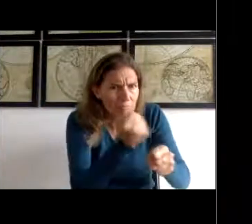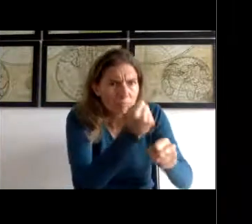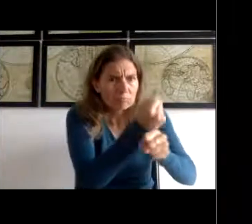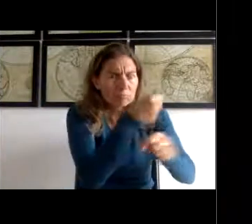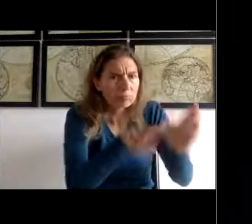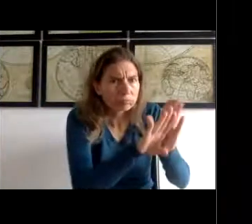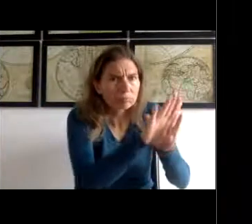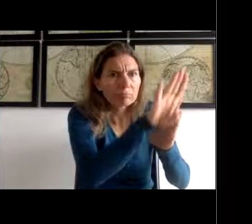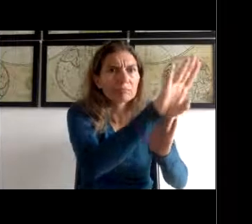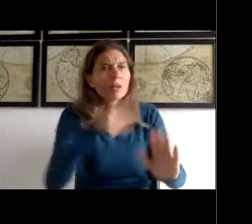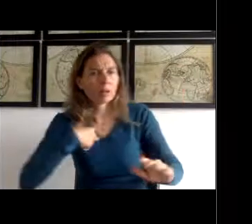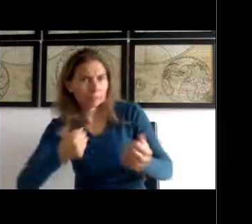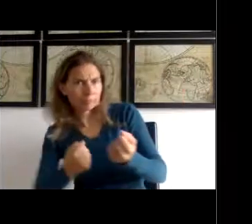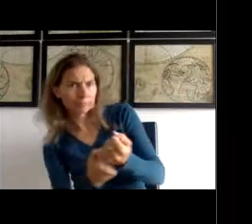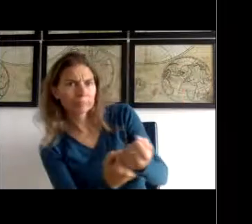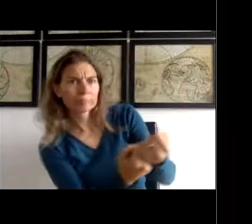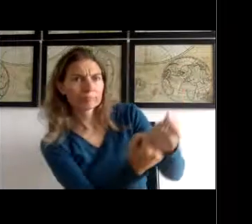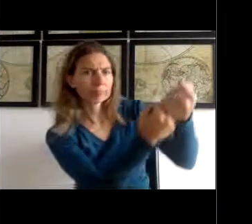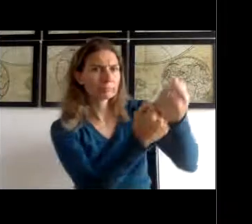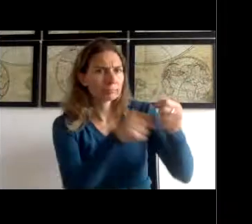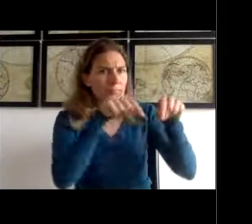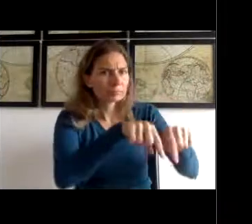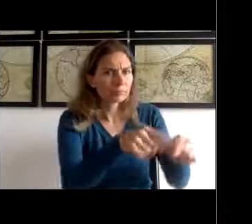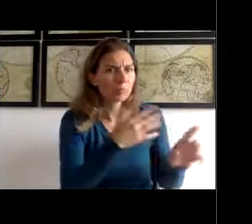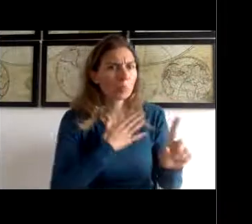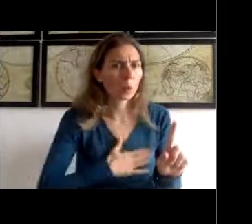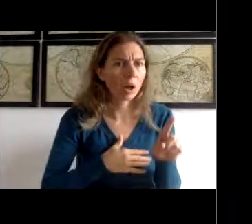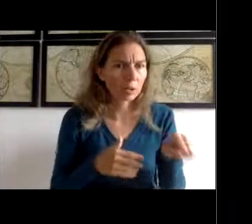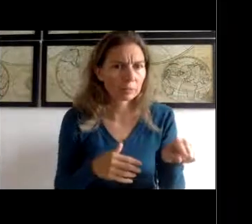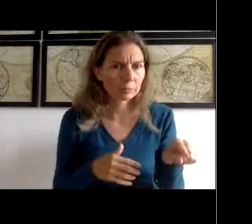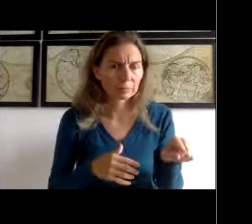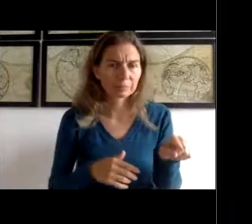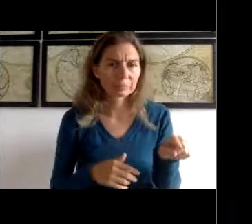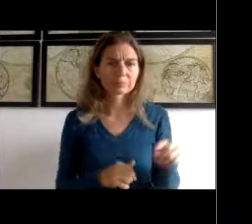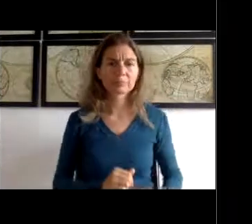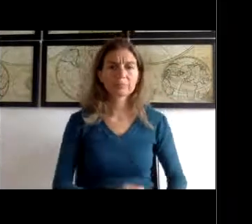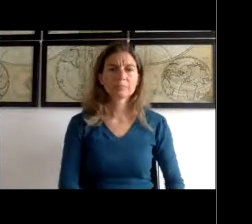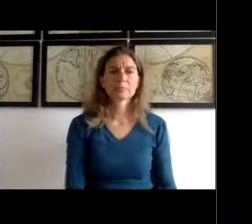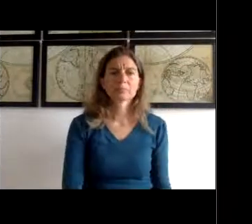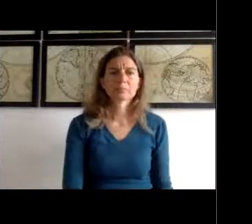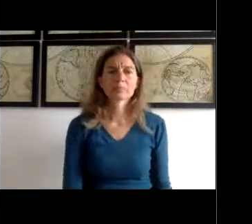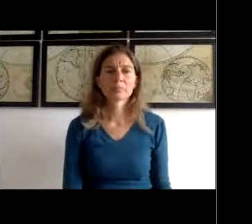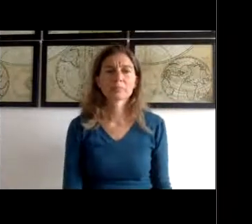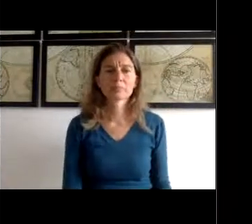This can overcome barriers, people can achieve their full potential